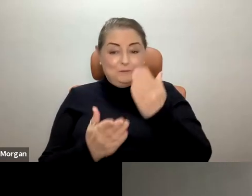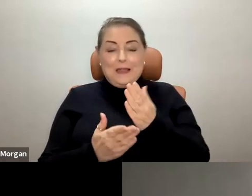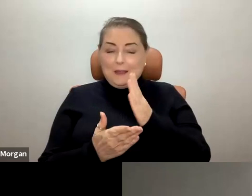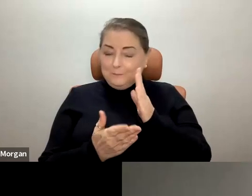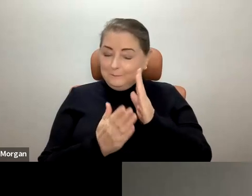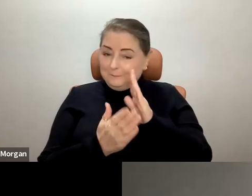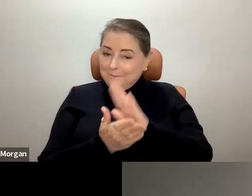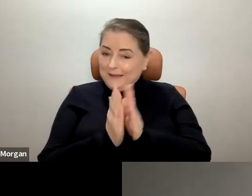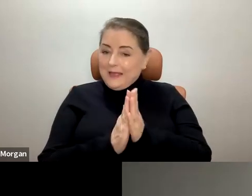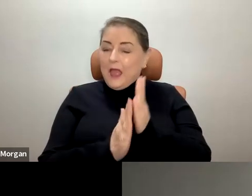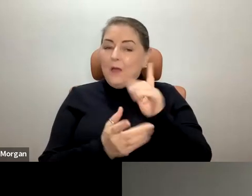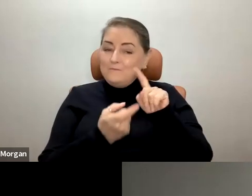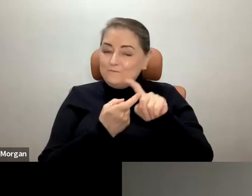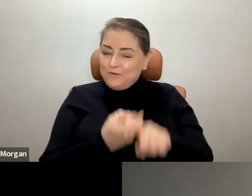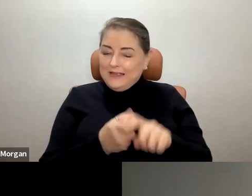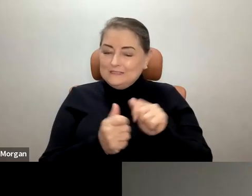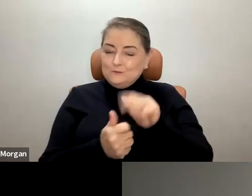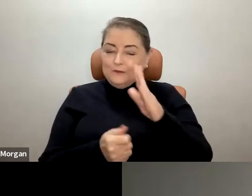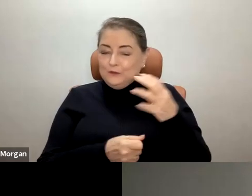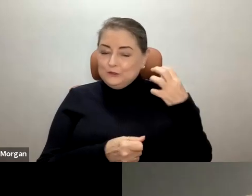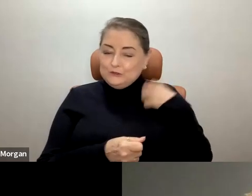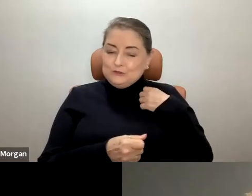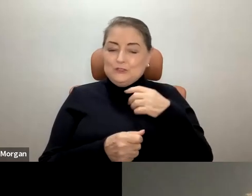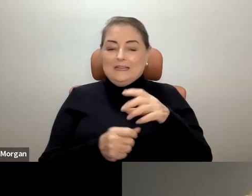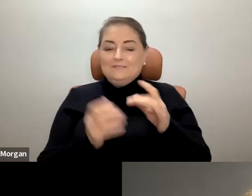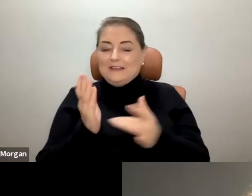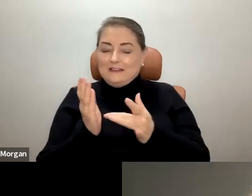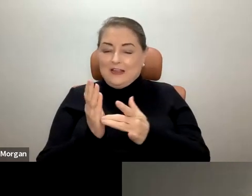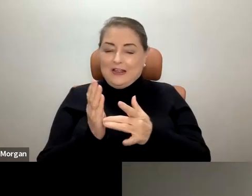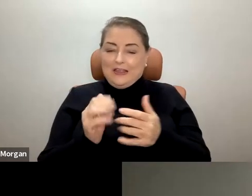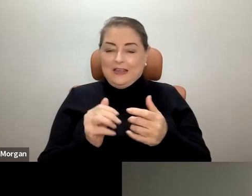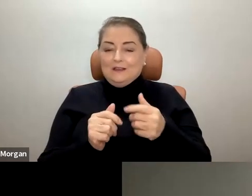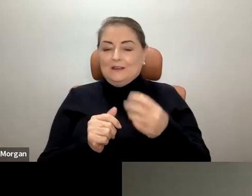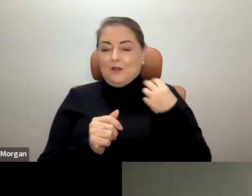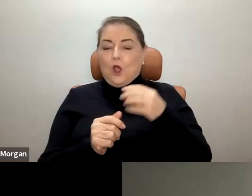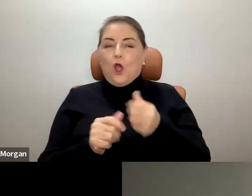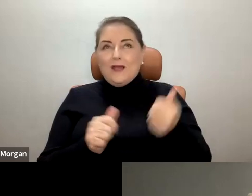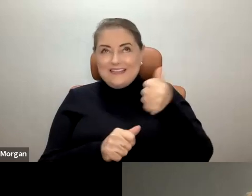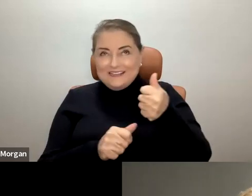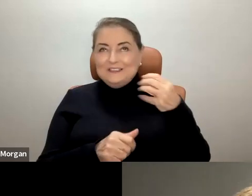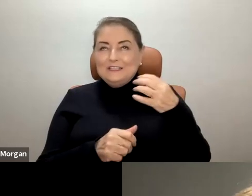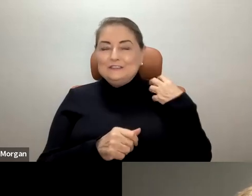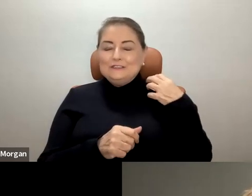technology officer as an ally, because they're responsible for digital accessibility as well on